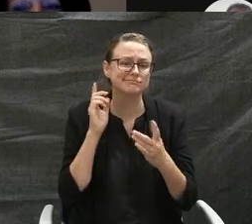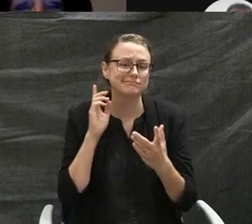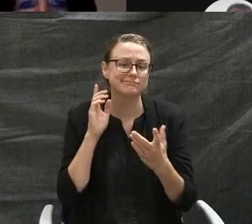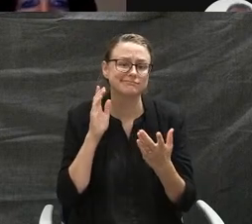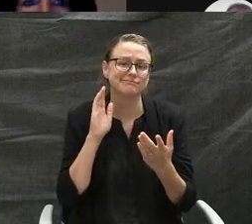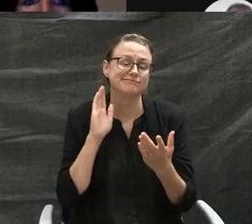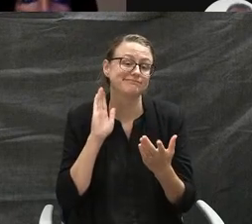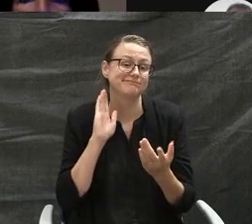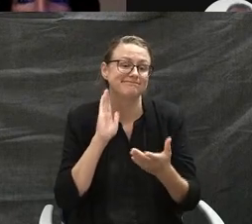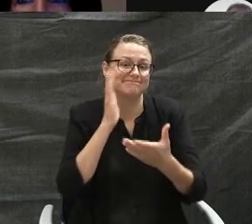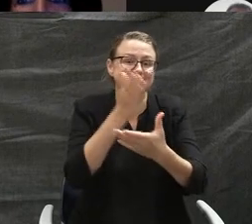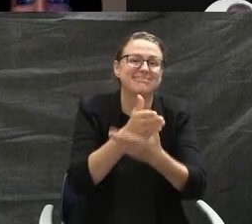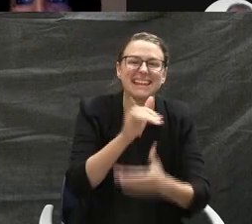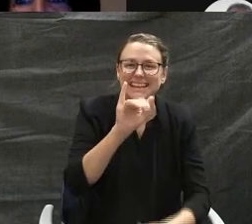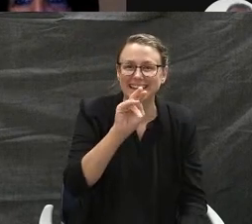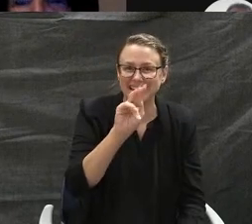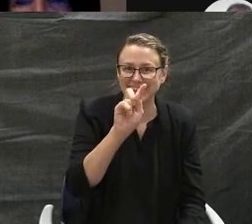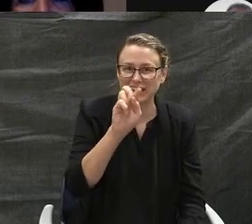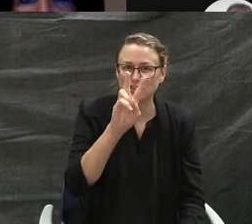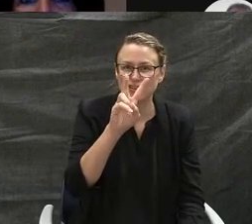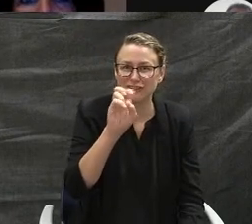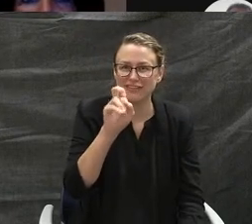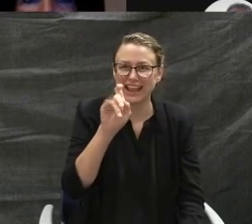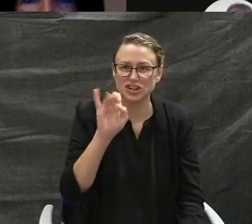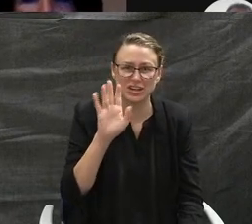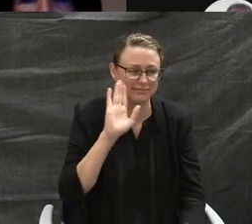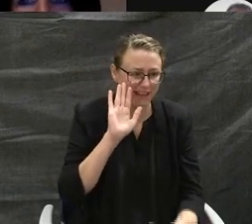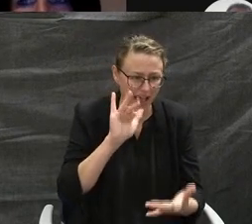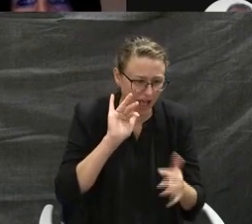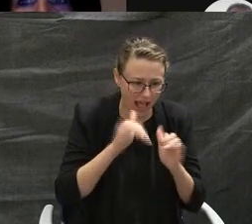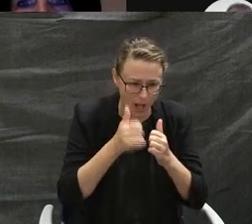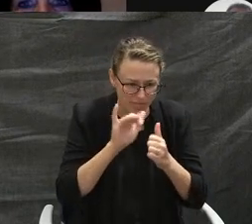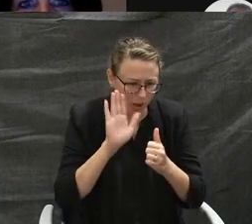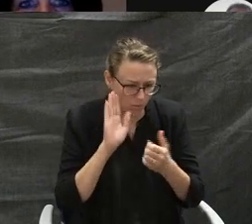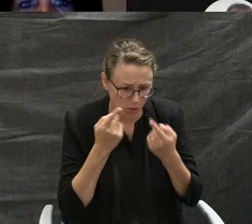Well, we're going to have special education be as close to